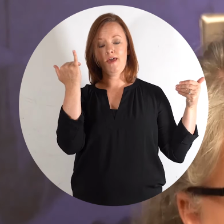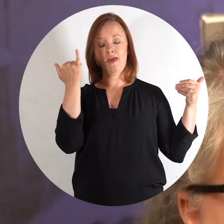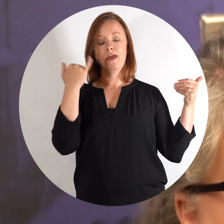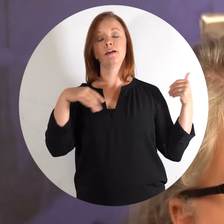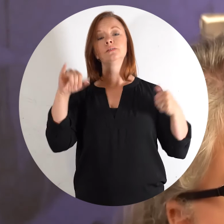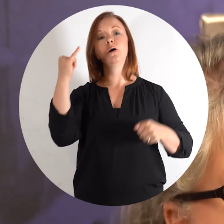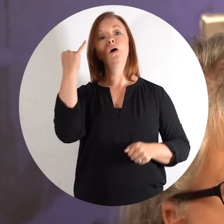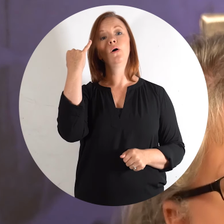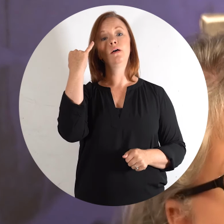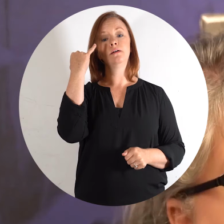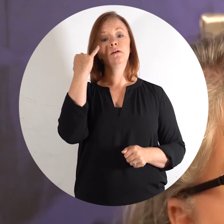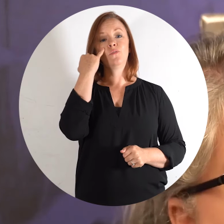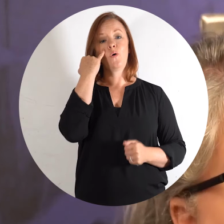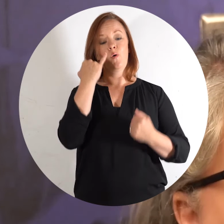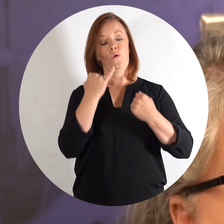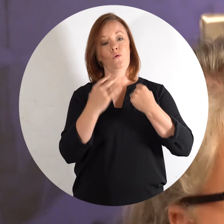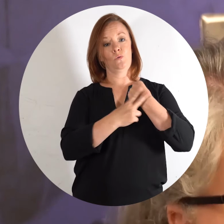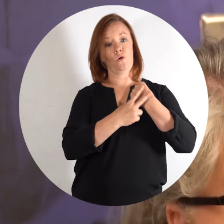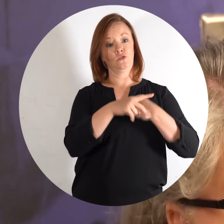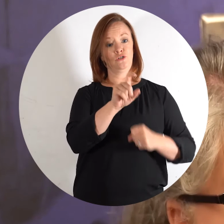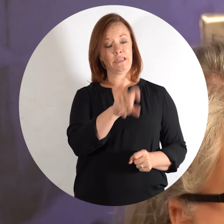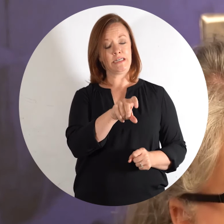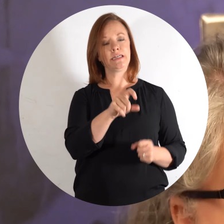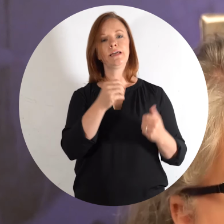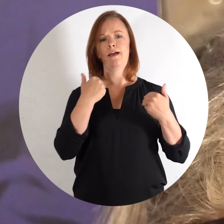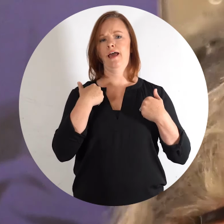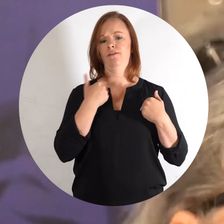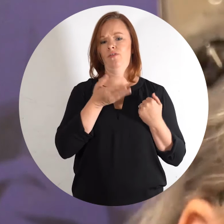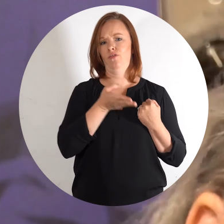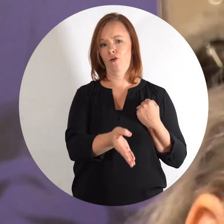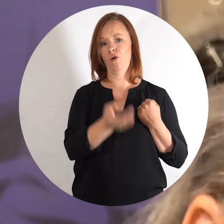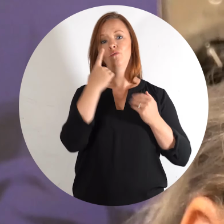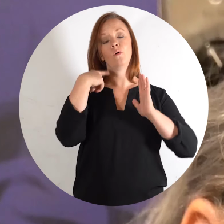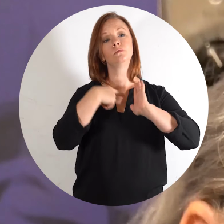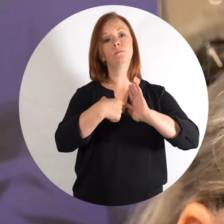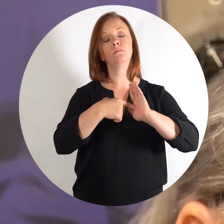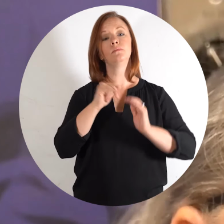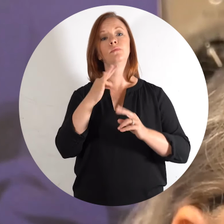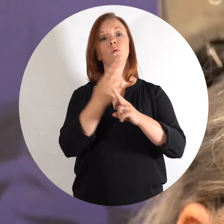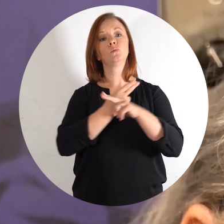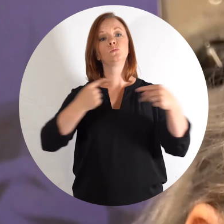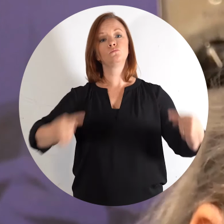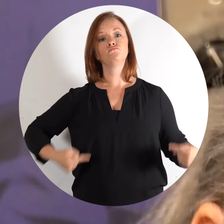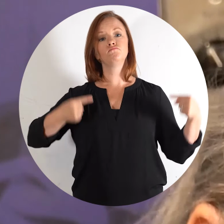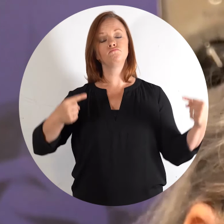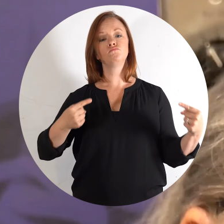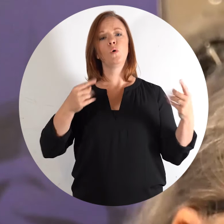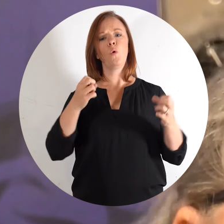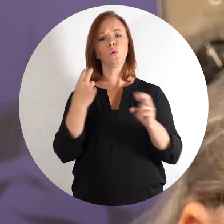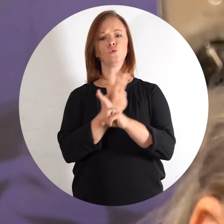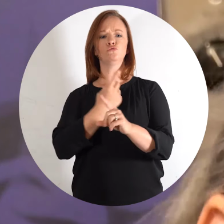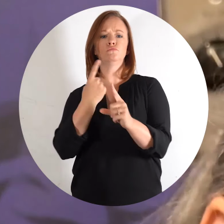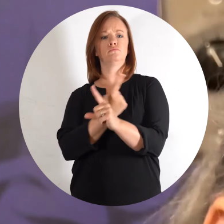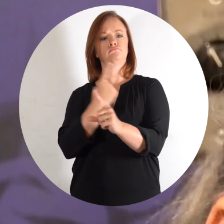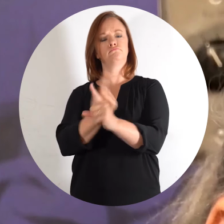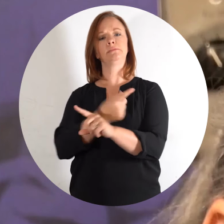to create some unofficial storage space. We wanted to make sure that people who use mobility devices that wanted to sit in a standard seat